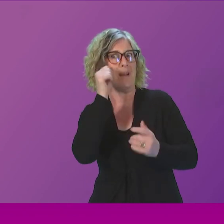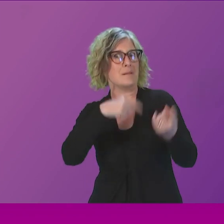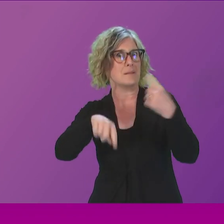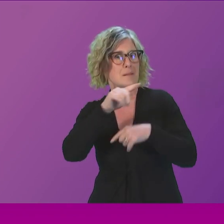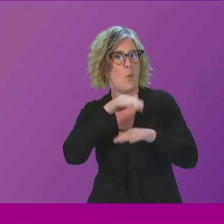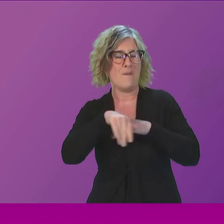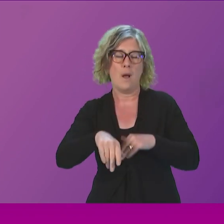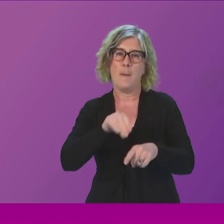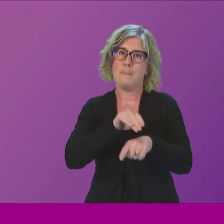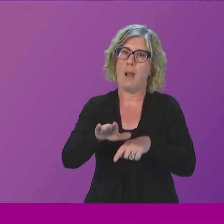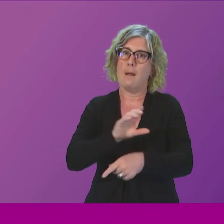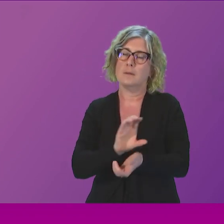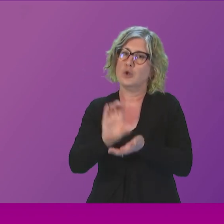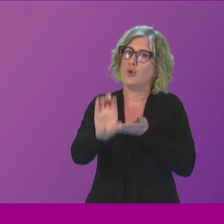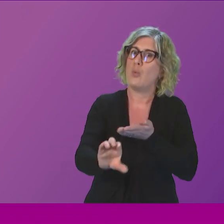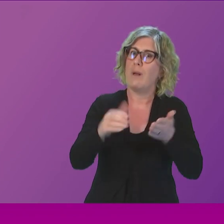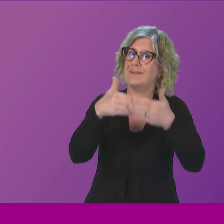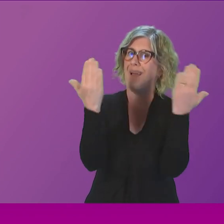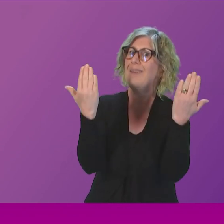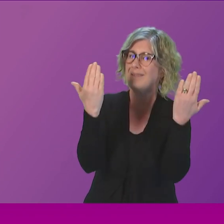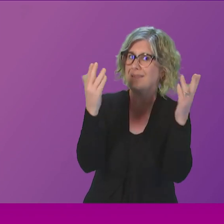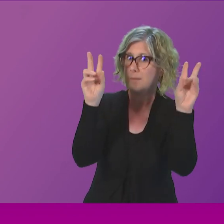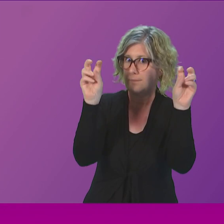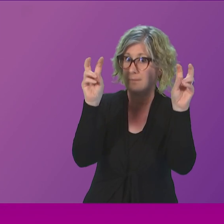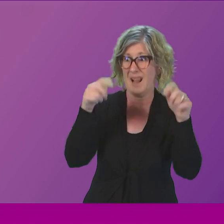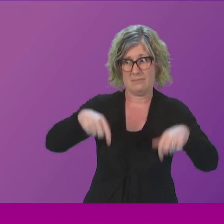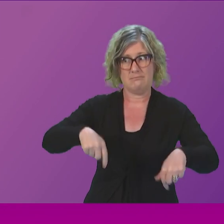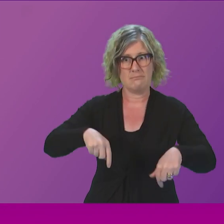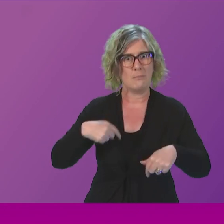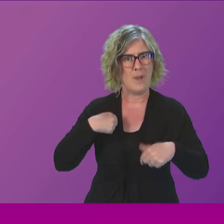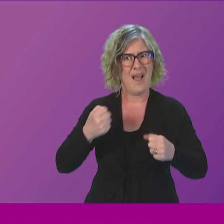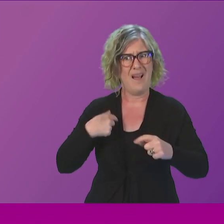The Government has a proud track record of extending and increasing the eligibility of